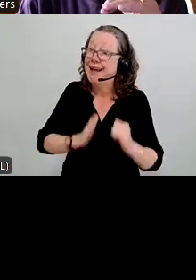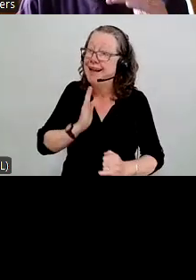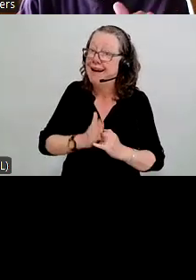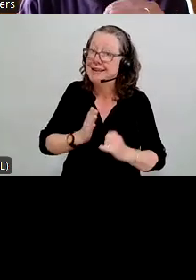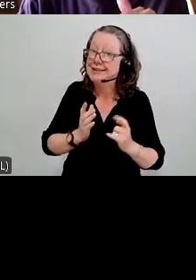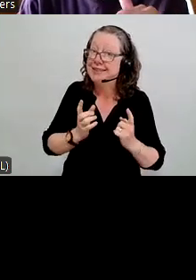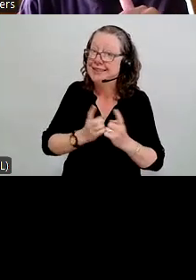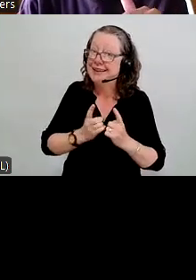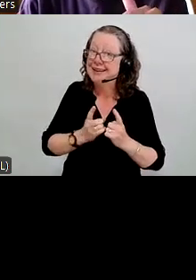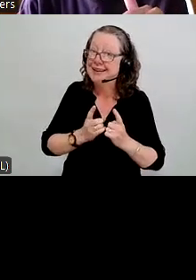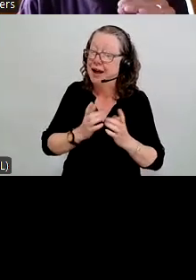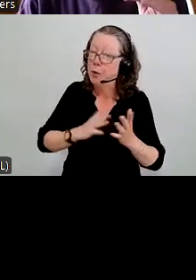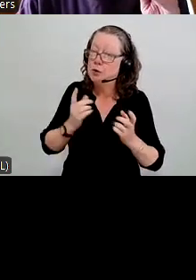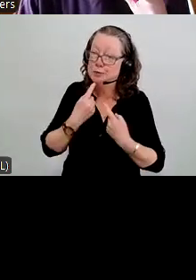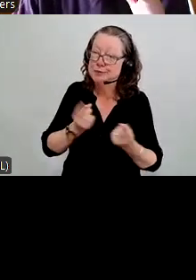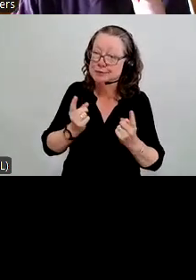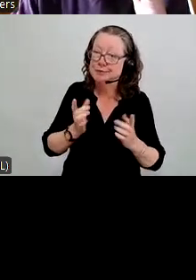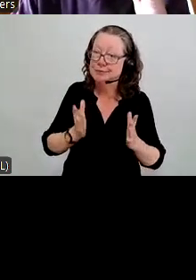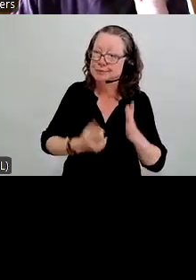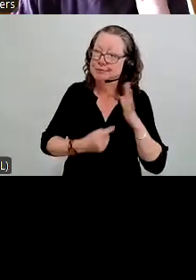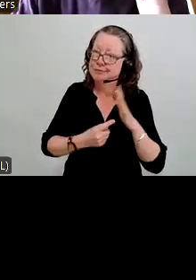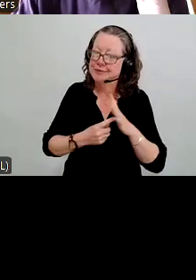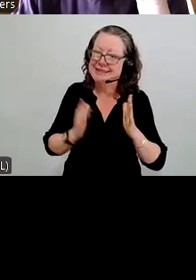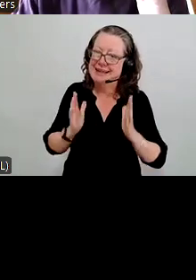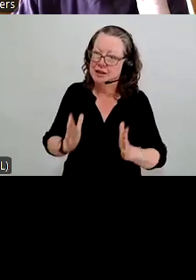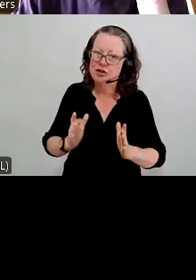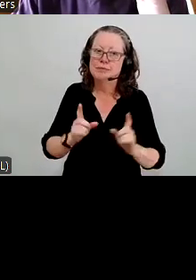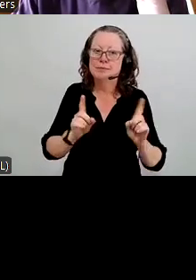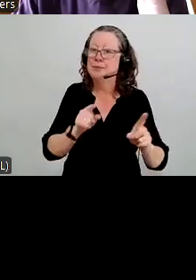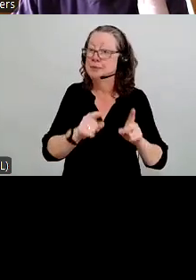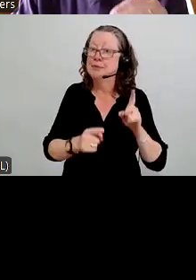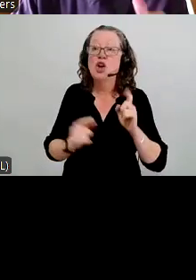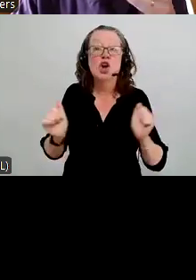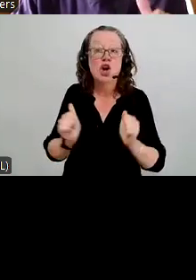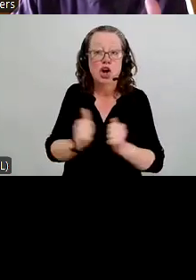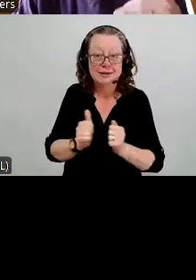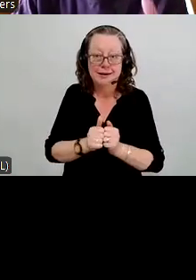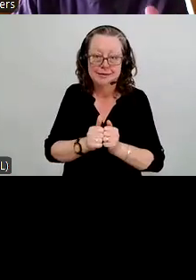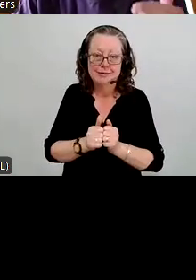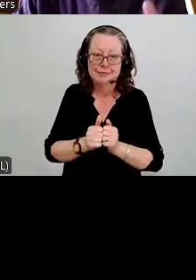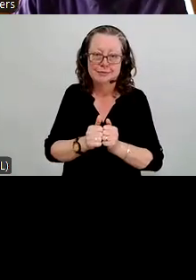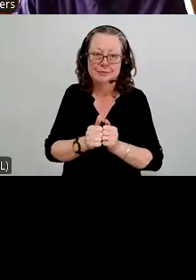I asked that question earlier on, is how are we giving people a choice.